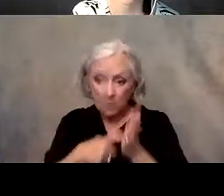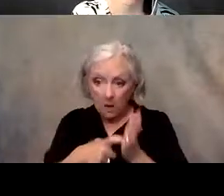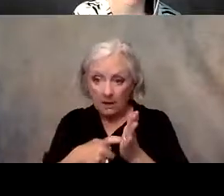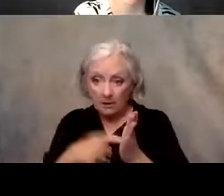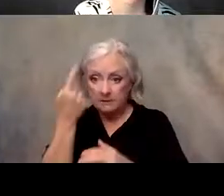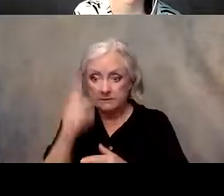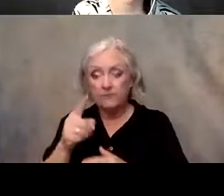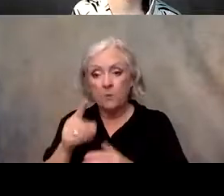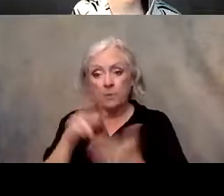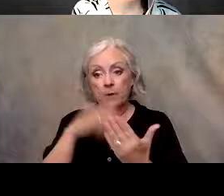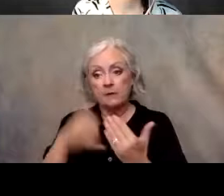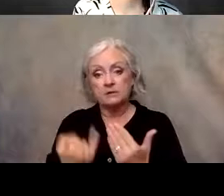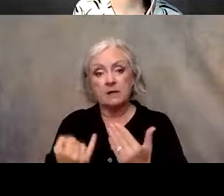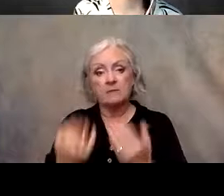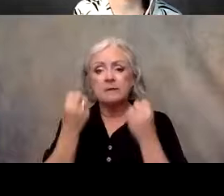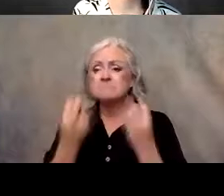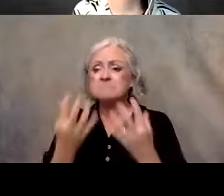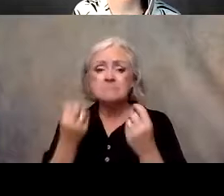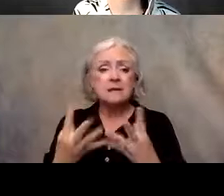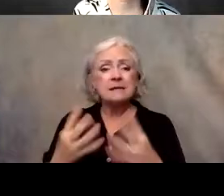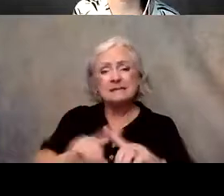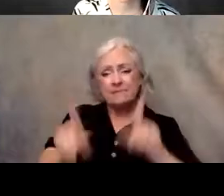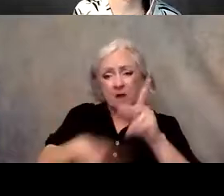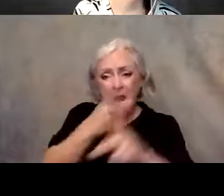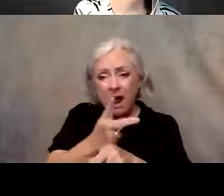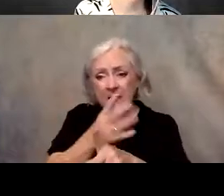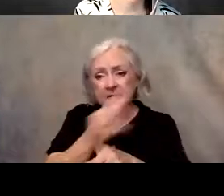So while there are many flavors of software available that help streamline